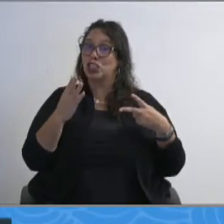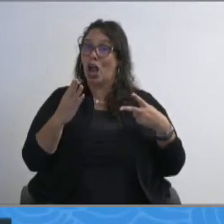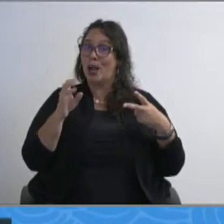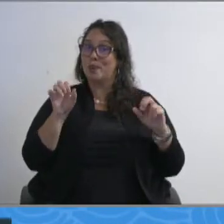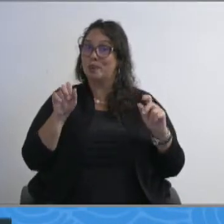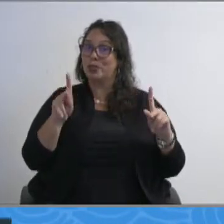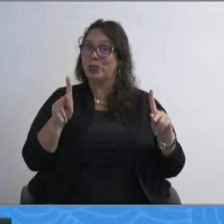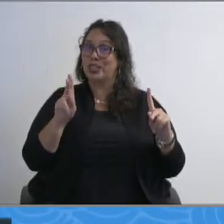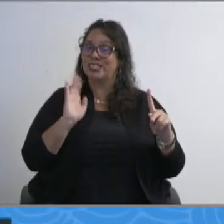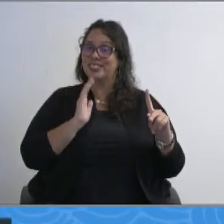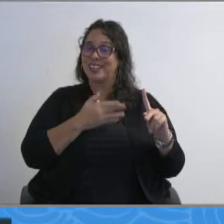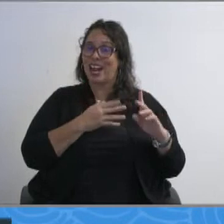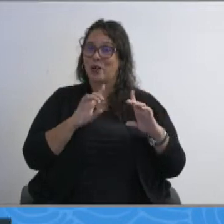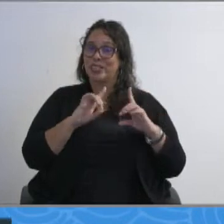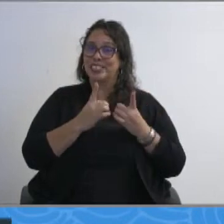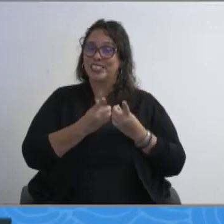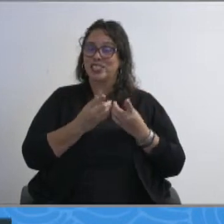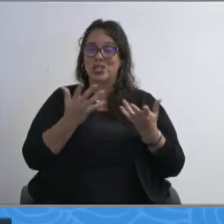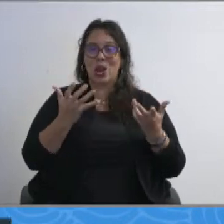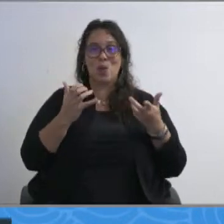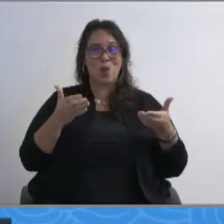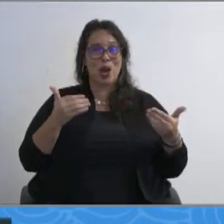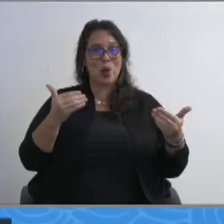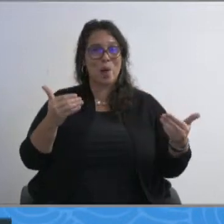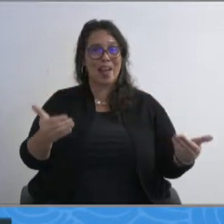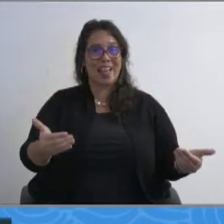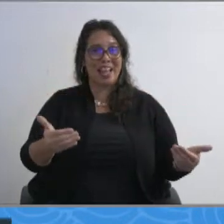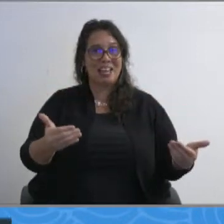that I did wanna go ahead and highlight for you.